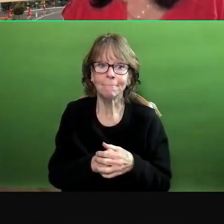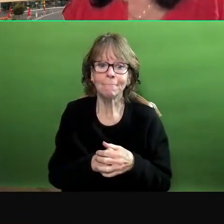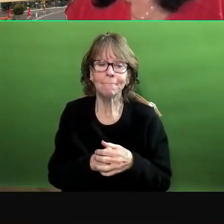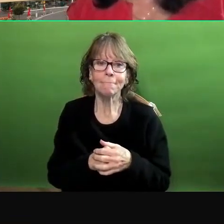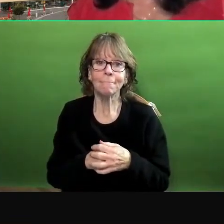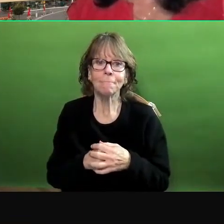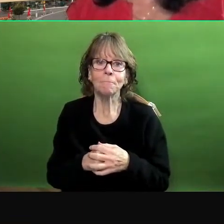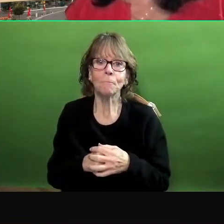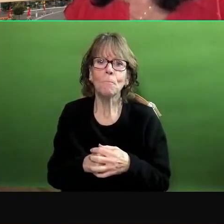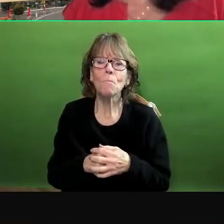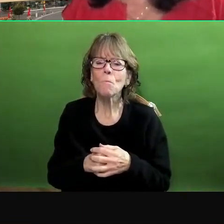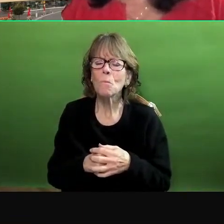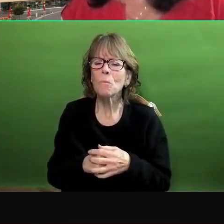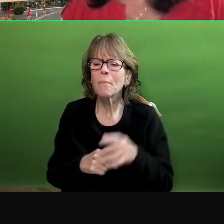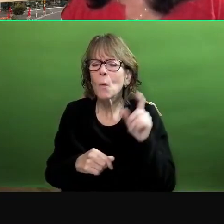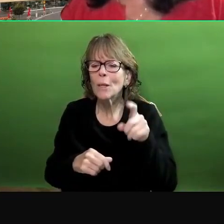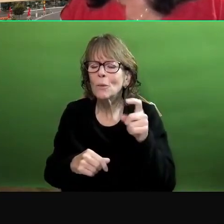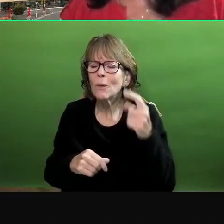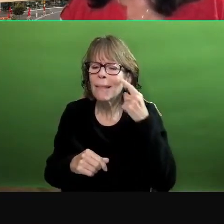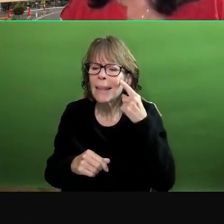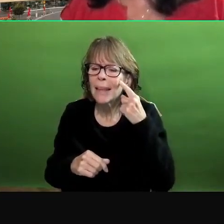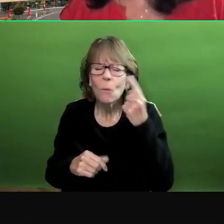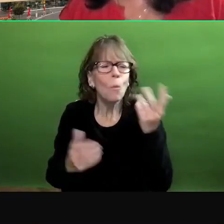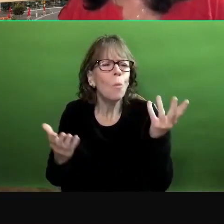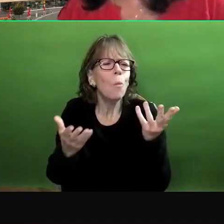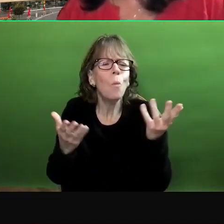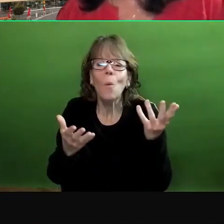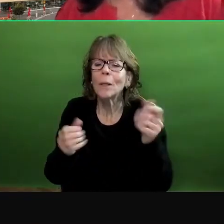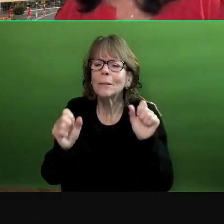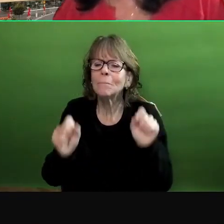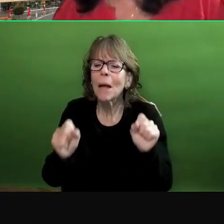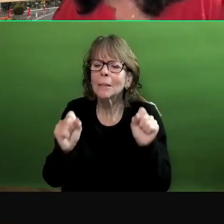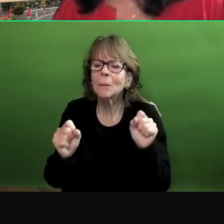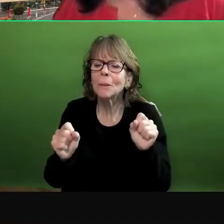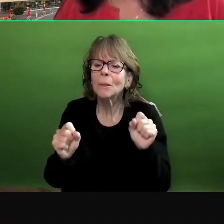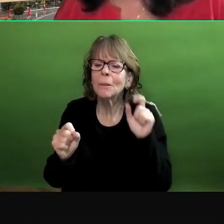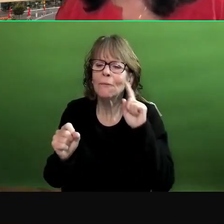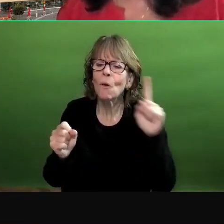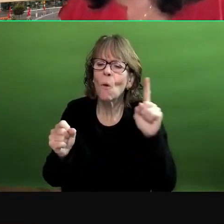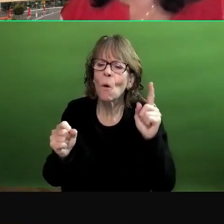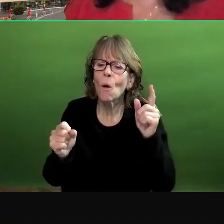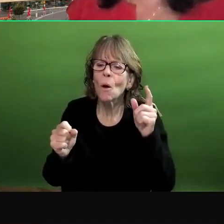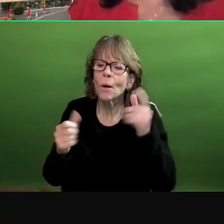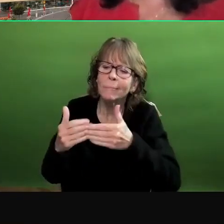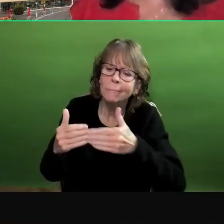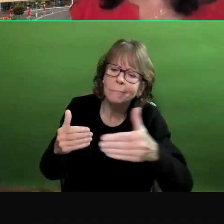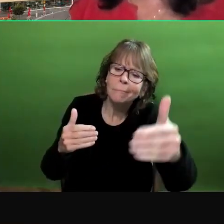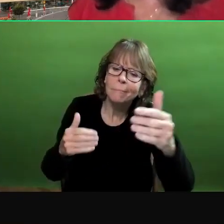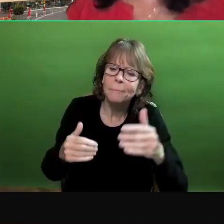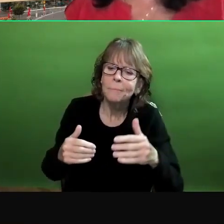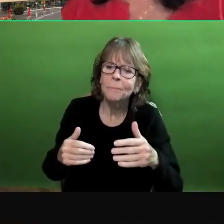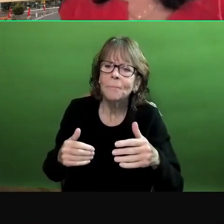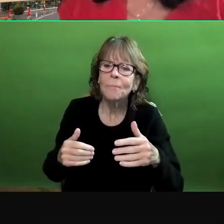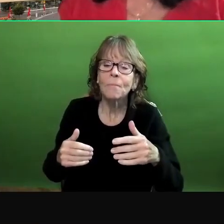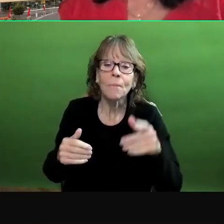So we need to be thinking about what are the possibilities for paths forward? We've spent some time, I spent some time describing a problem,